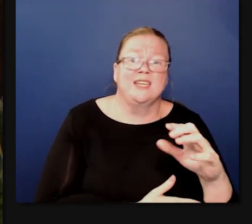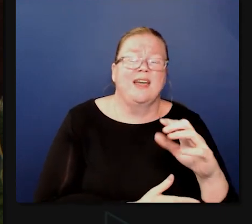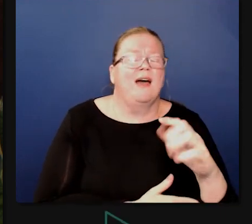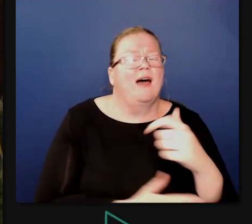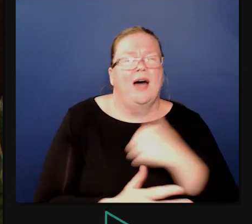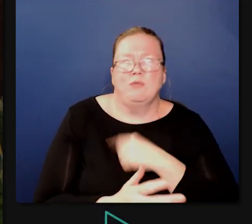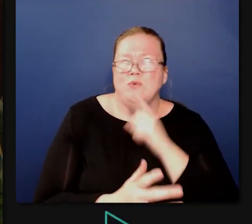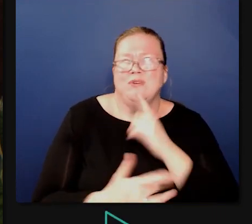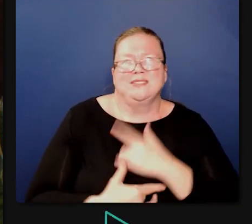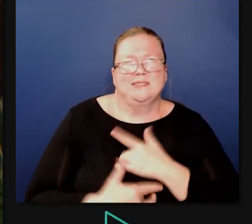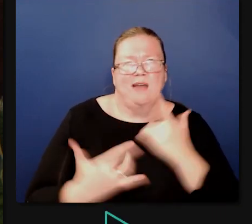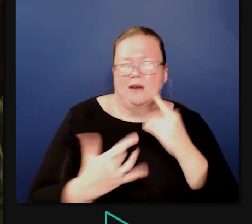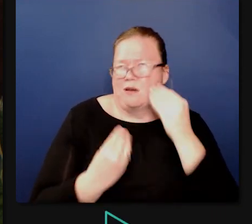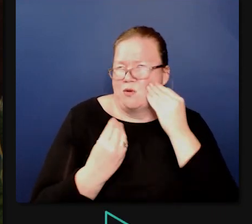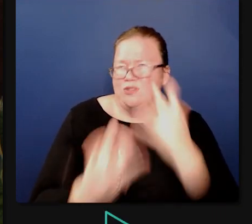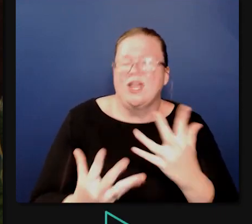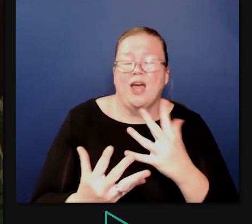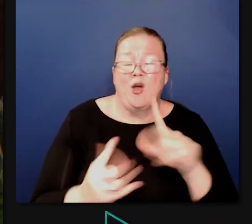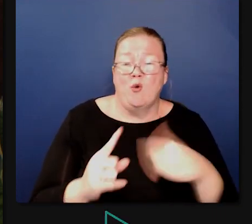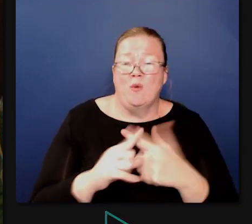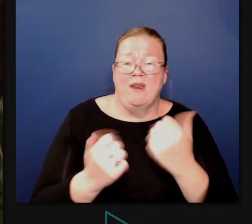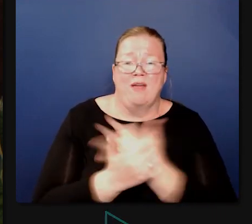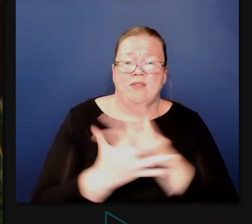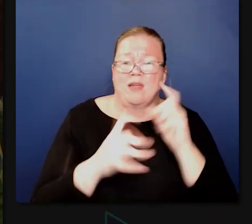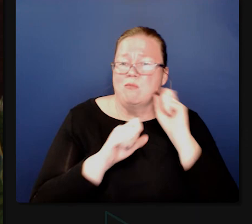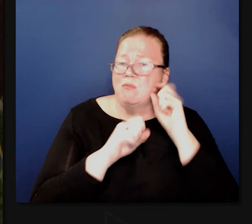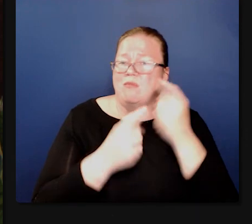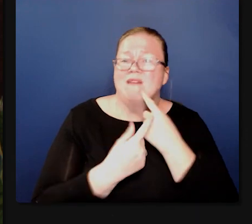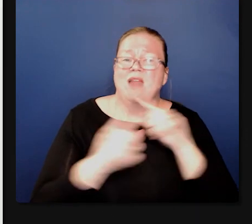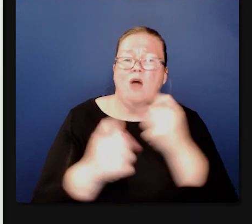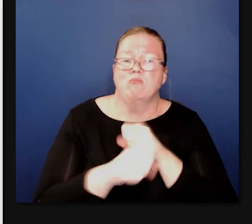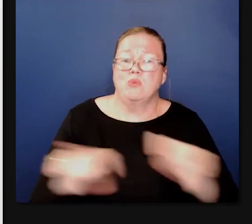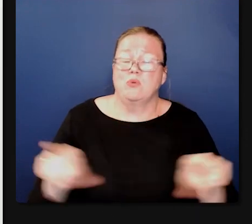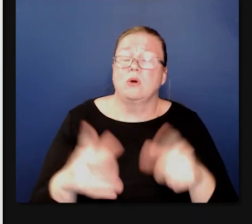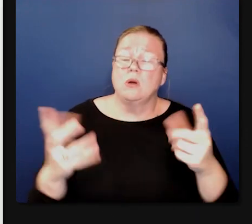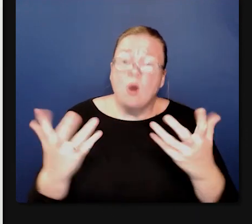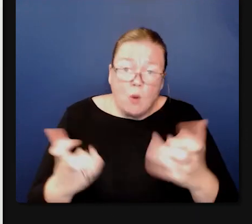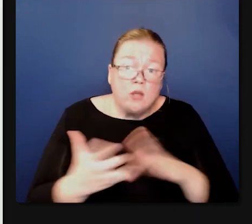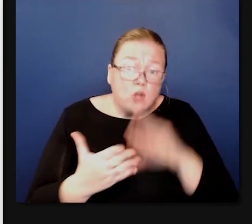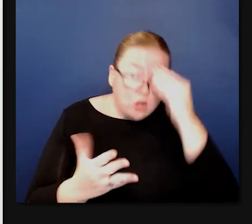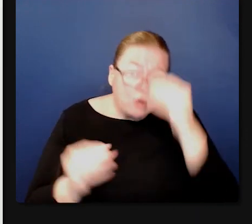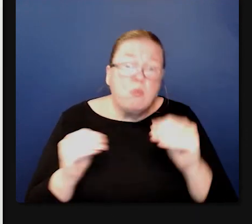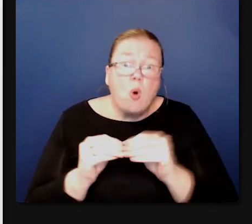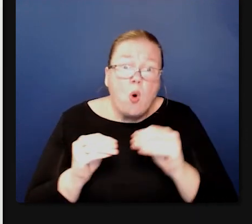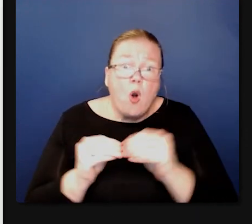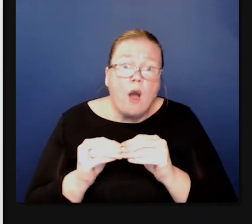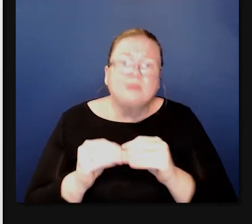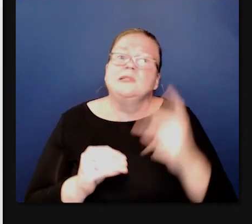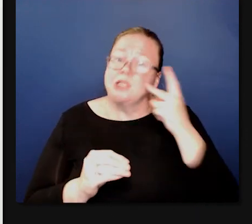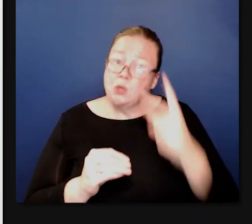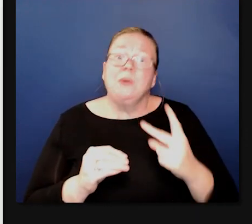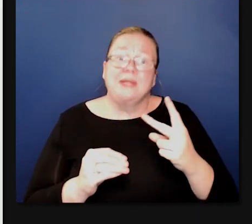and I will be so excited to share when it comes out. If you're interested in learning more,